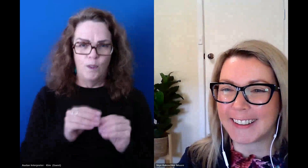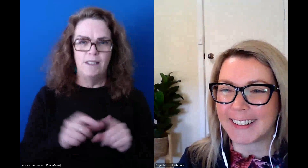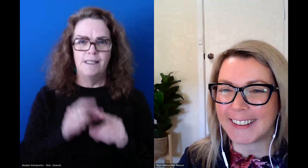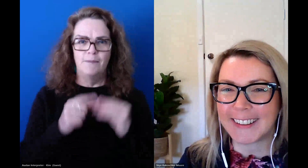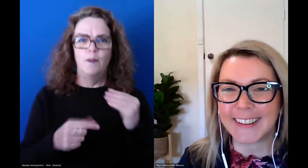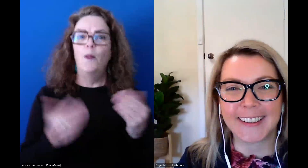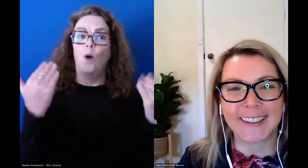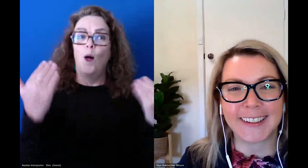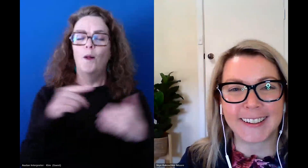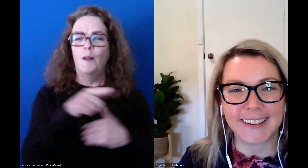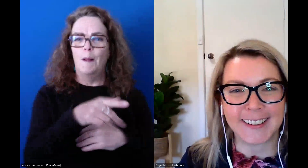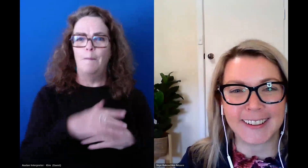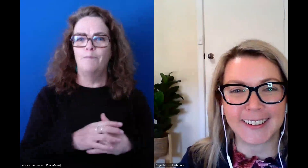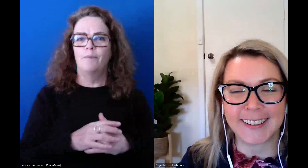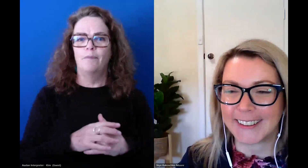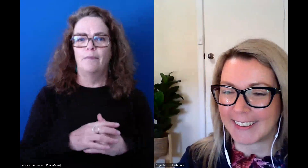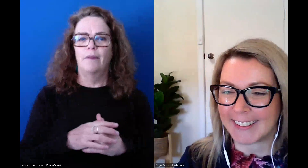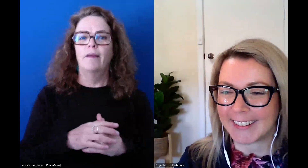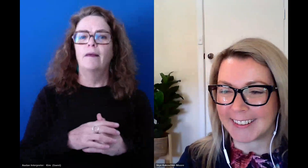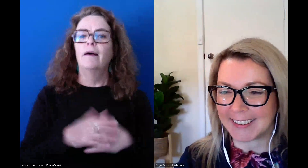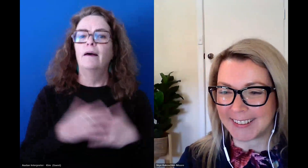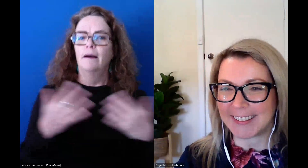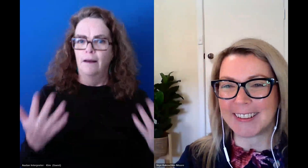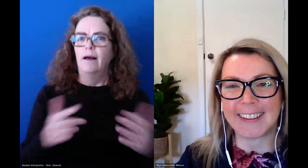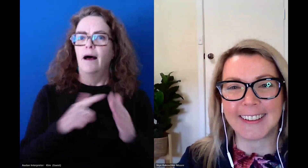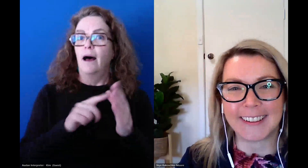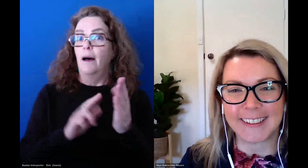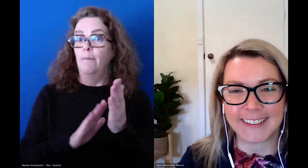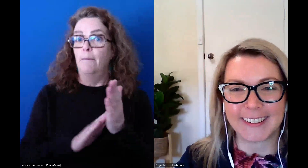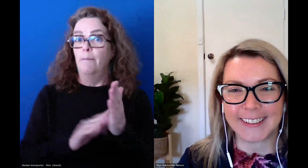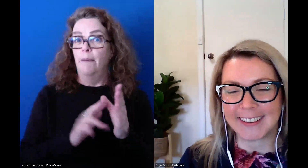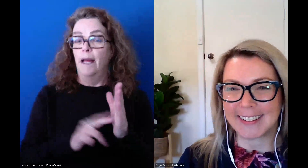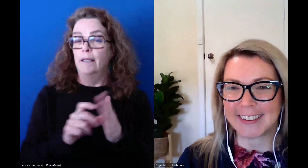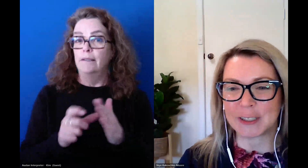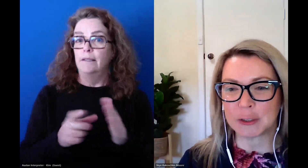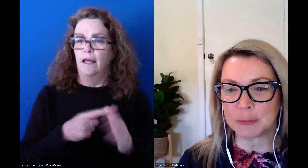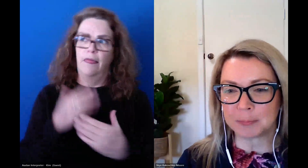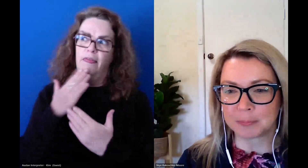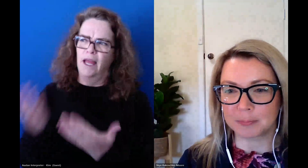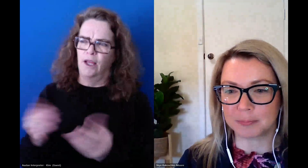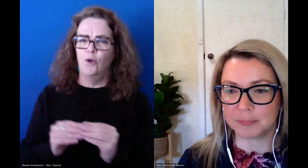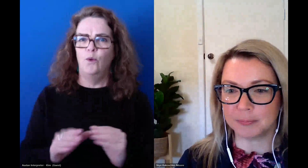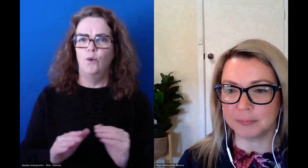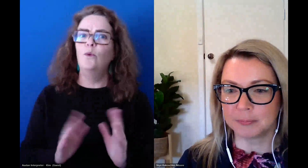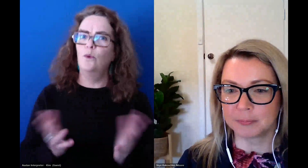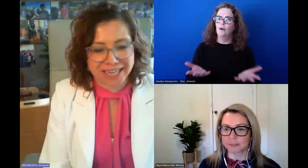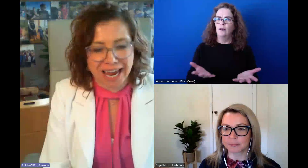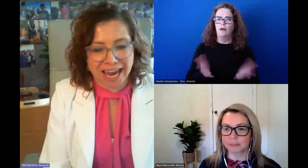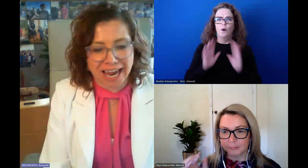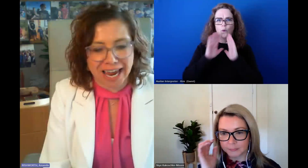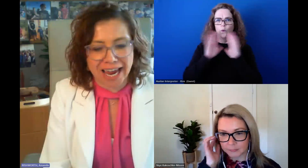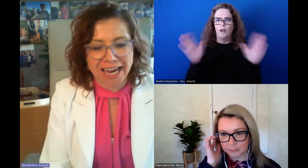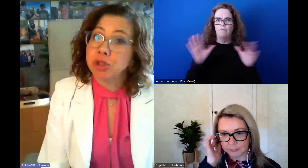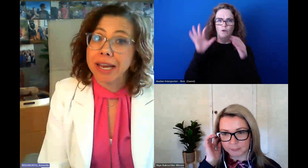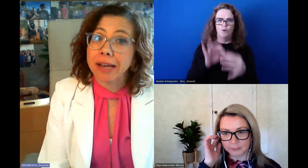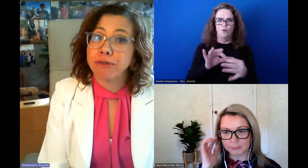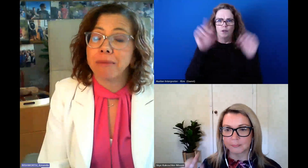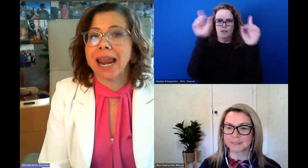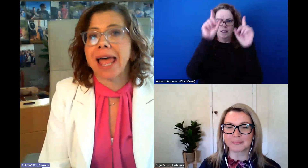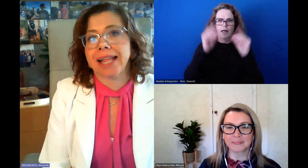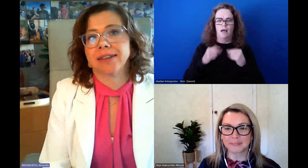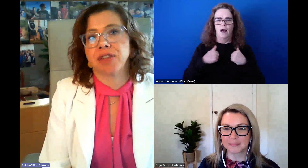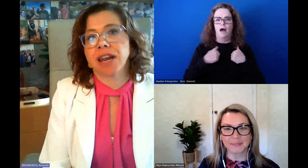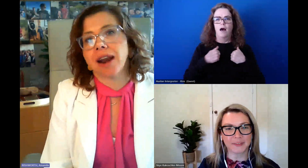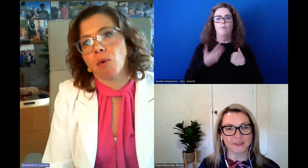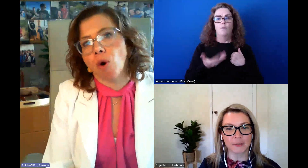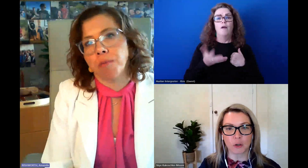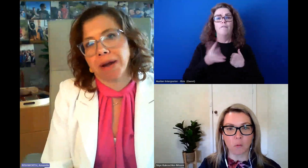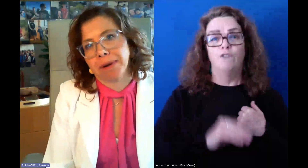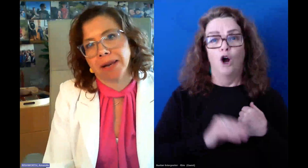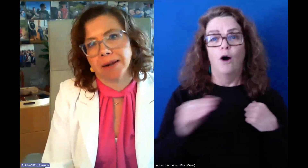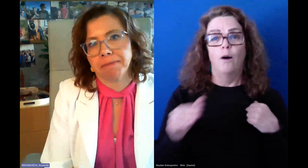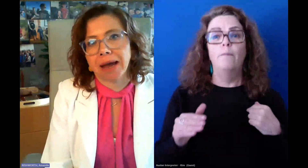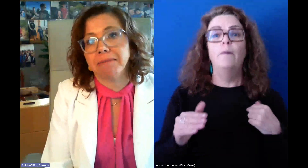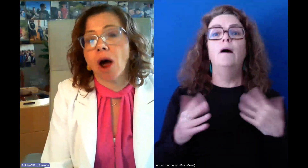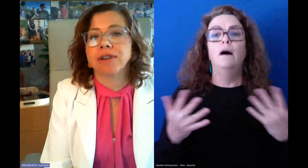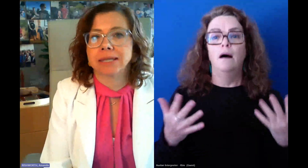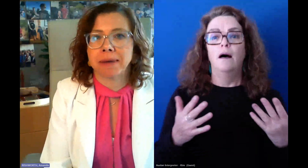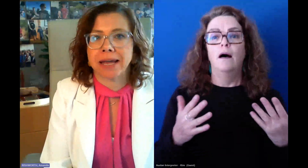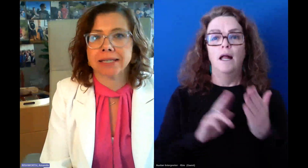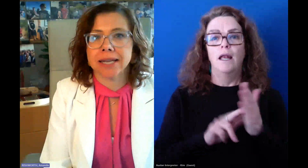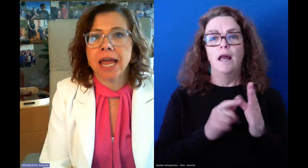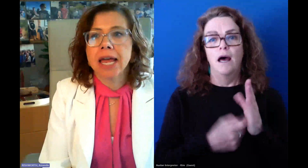[Hon. Amanda Rishworth MP]: Well thank you so much, and it's so wonderful to join all of you today. I'm joining from the lands of the Ngunnawal people and pay my respect